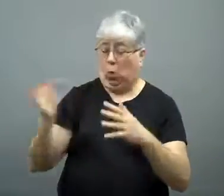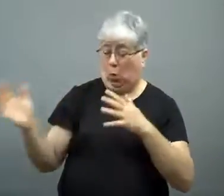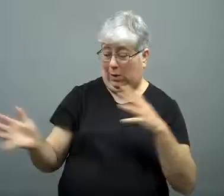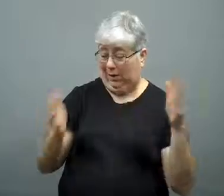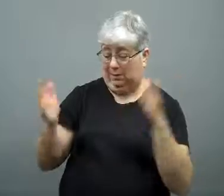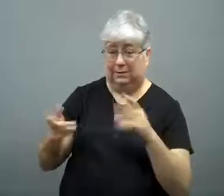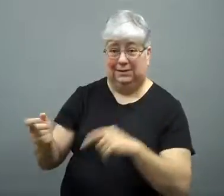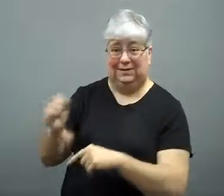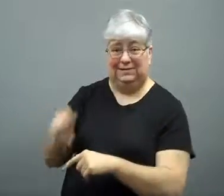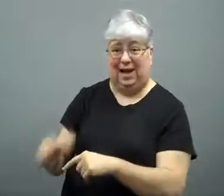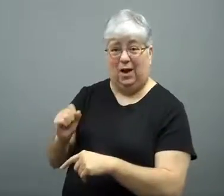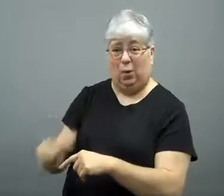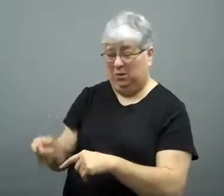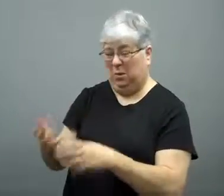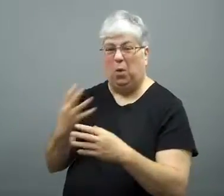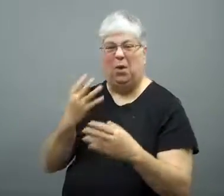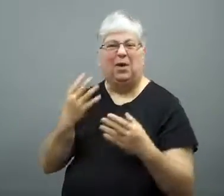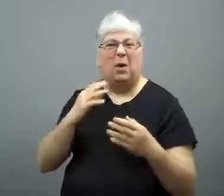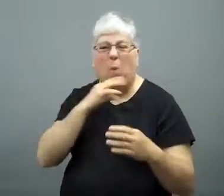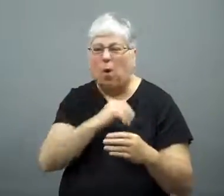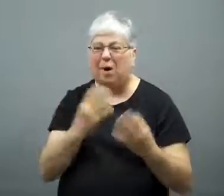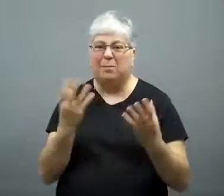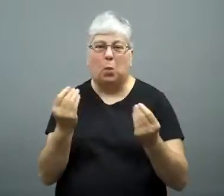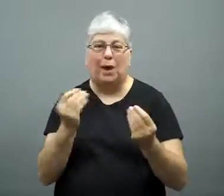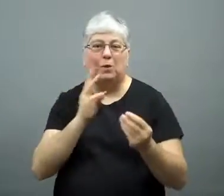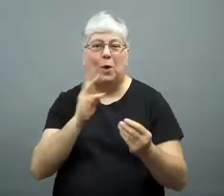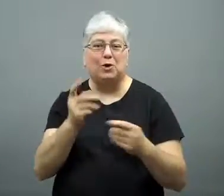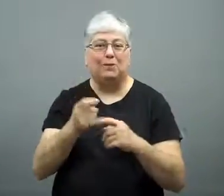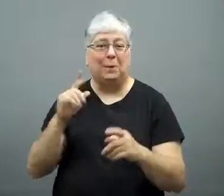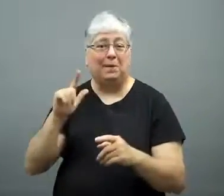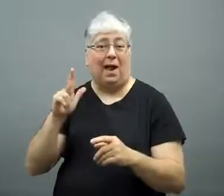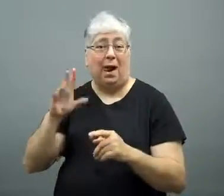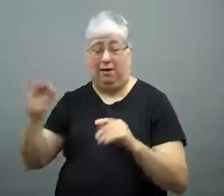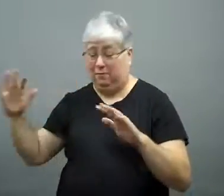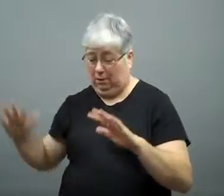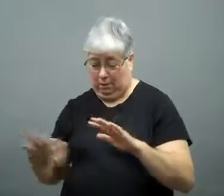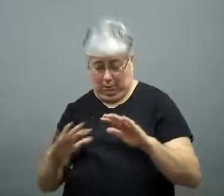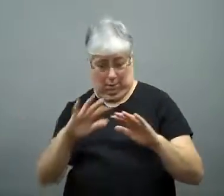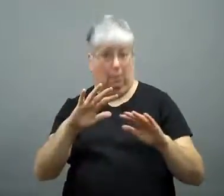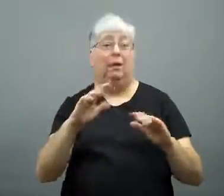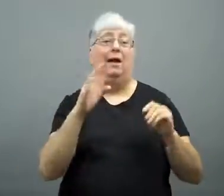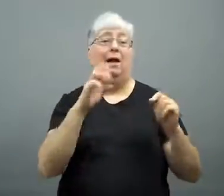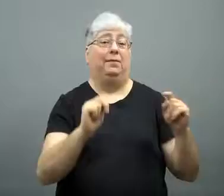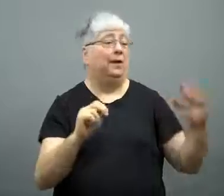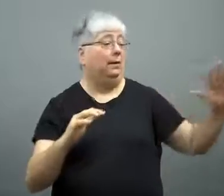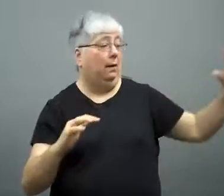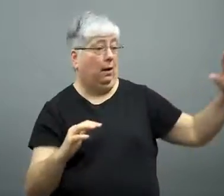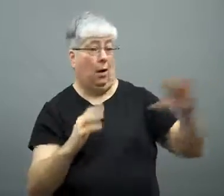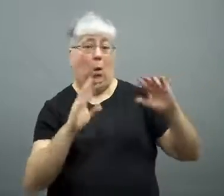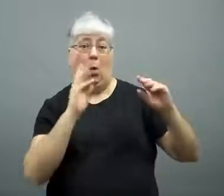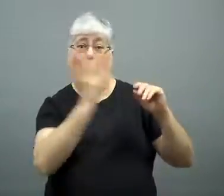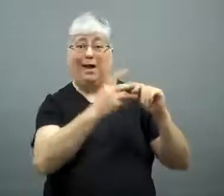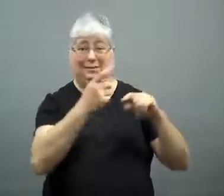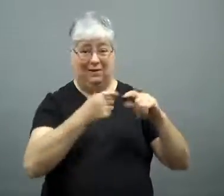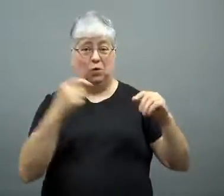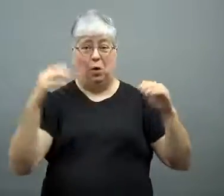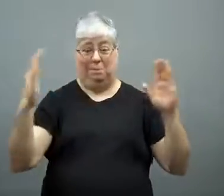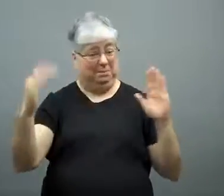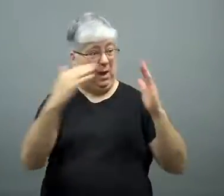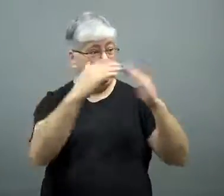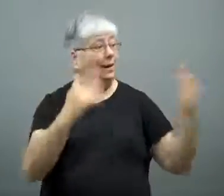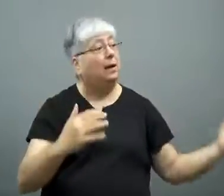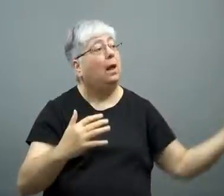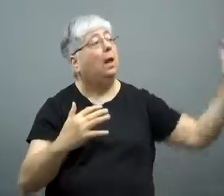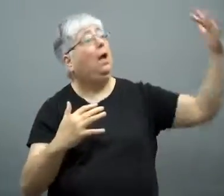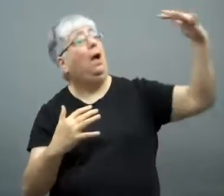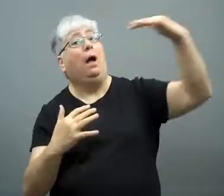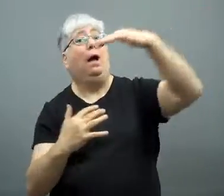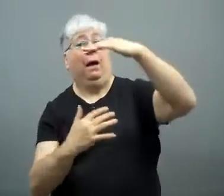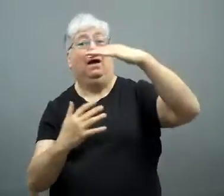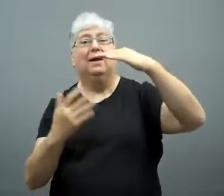Winds laden with warm, moist air from the gulf sweep up into the area.